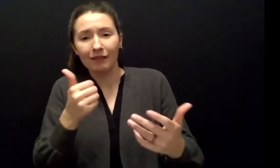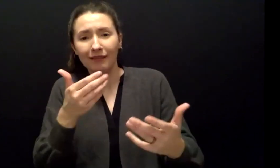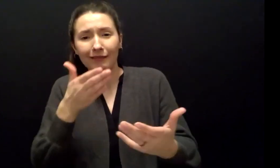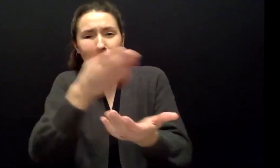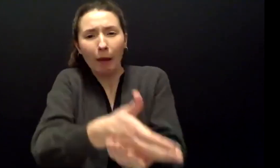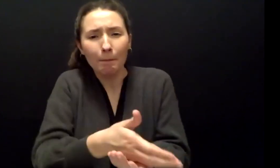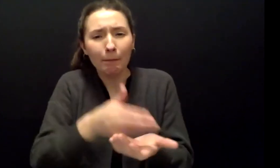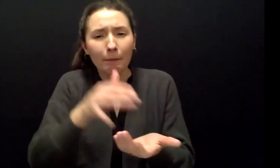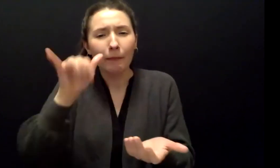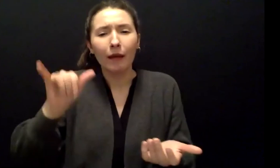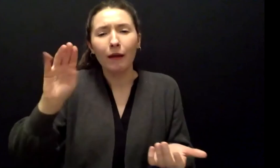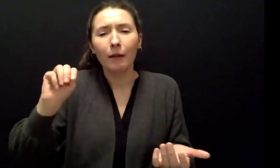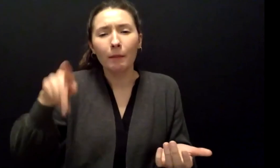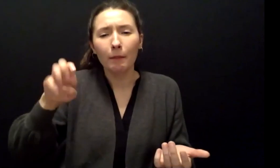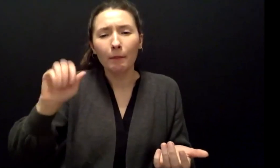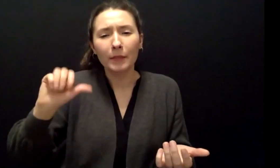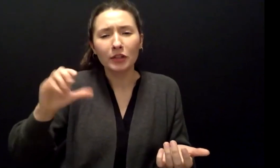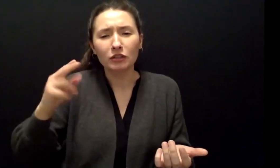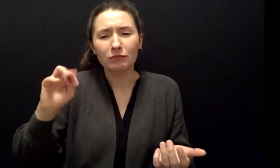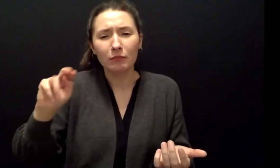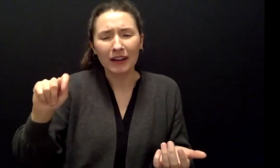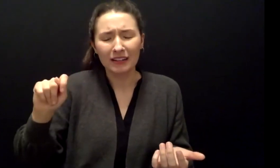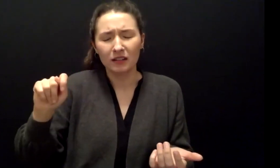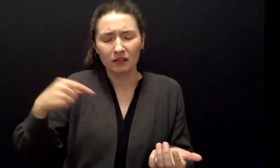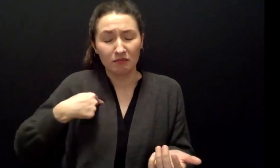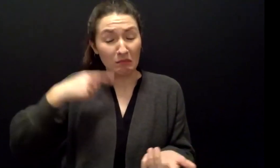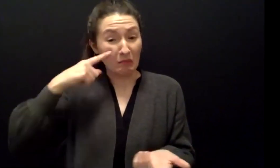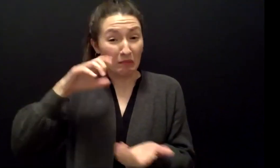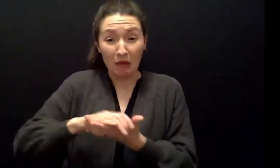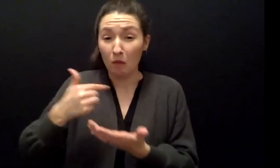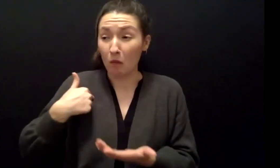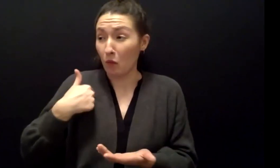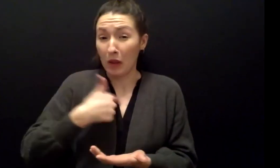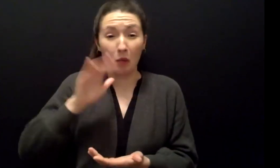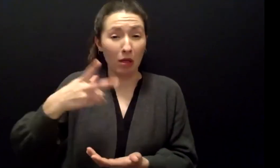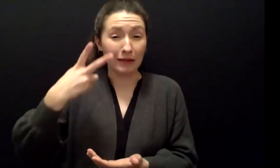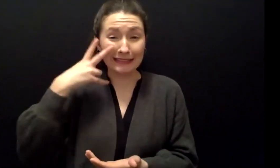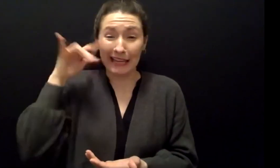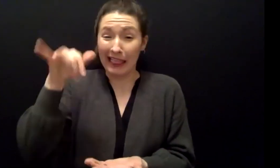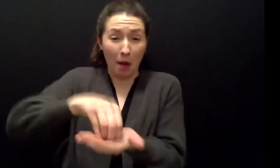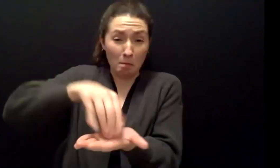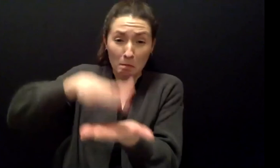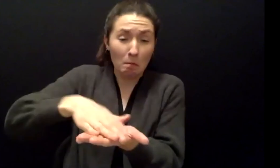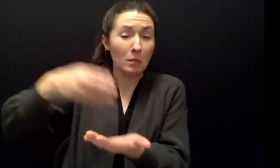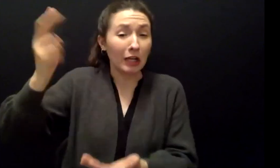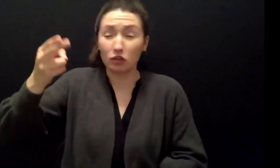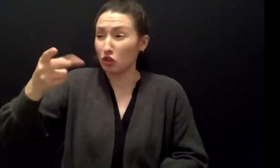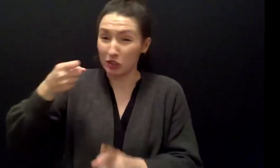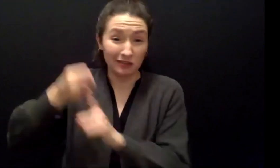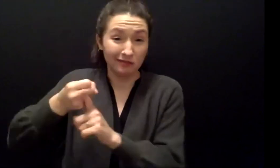Sure, well, if I can't answer them coherently, I will say goodnight. Yeah, so the one do, I do , I think I brought this up before, I mentioned this, how do you